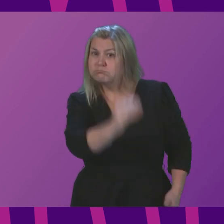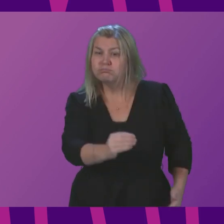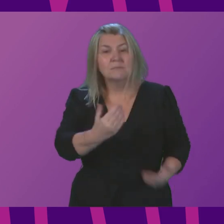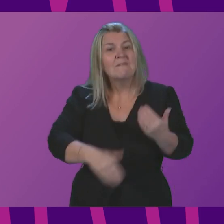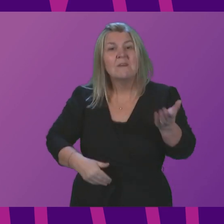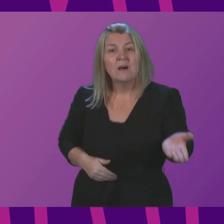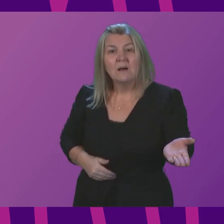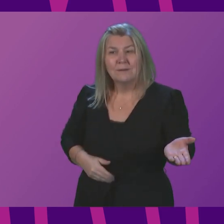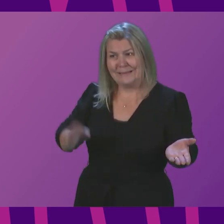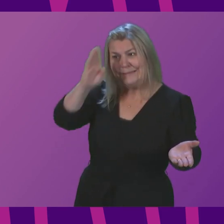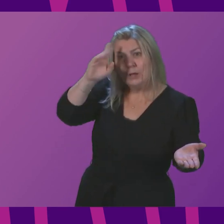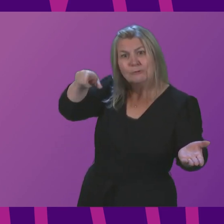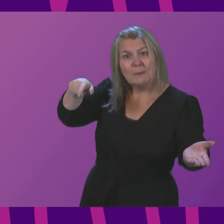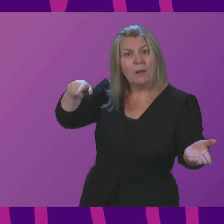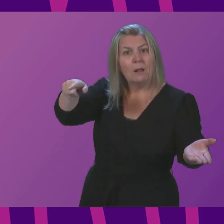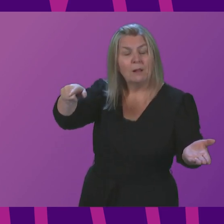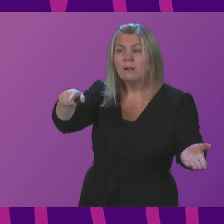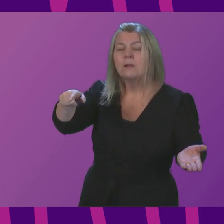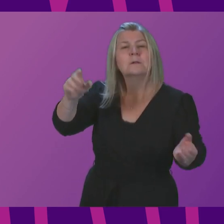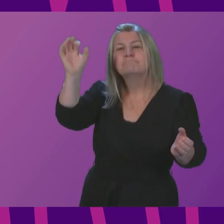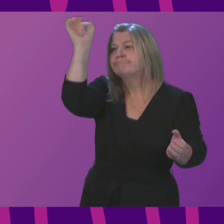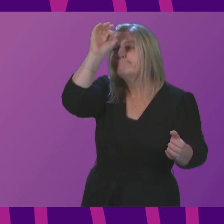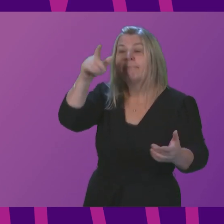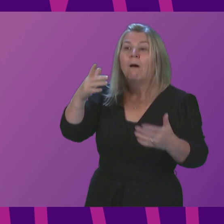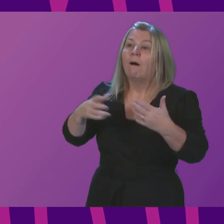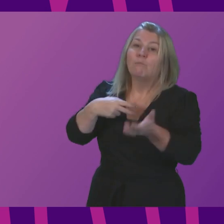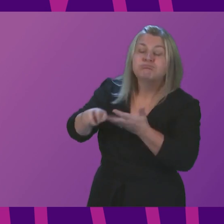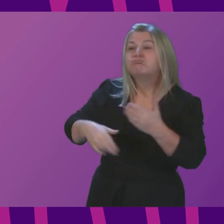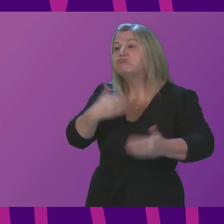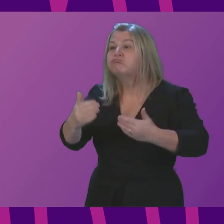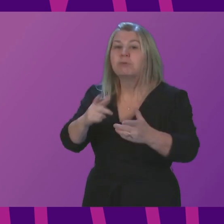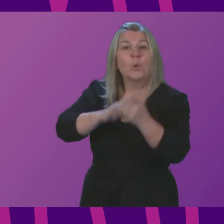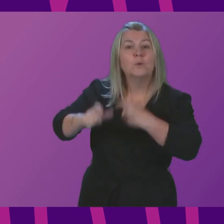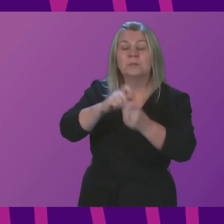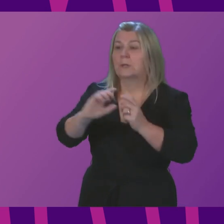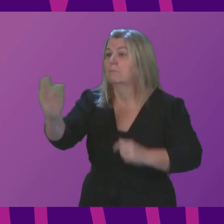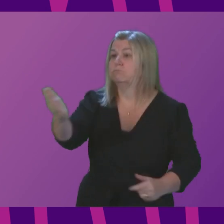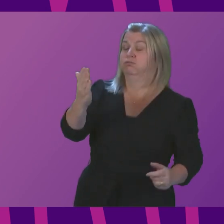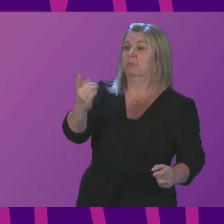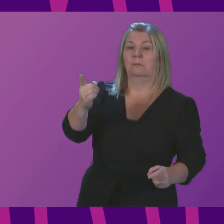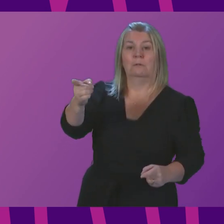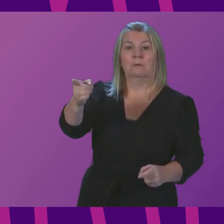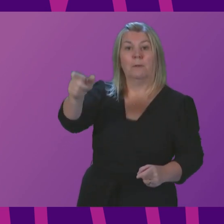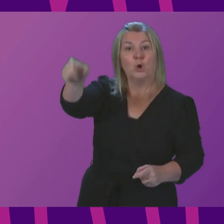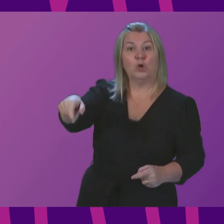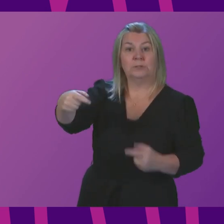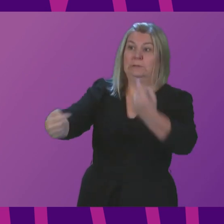whether, when they are walking down the street in their own community, they might come face to face with their attacker.